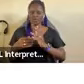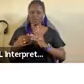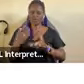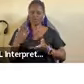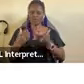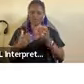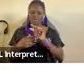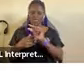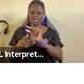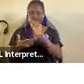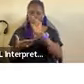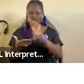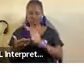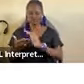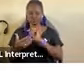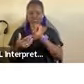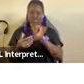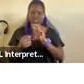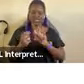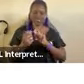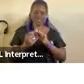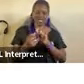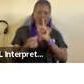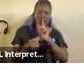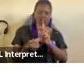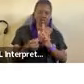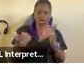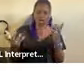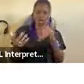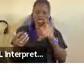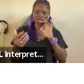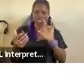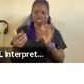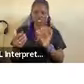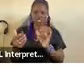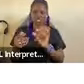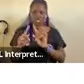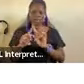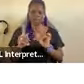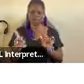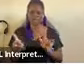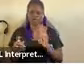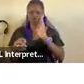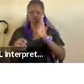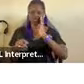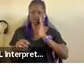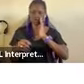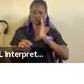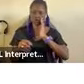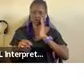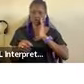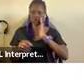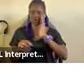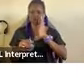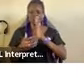And so we don't know exactly the form they'll take, but we do know it's going to be a part of the community's covert response.